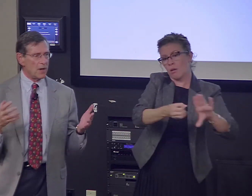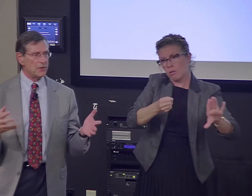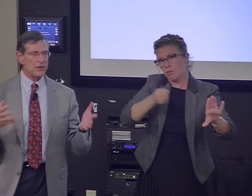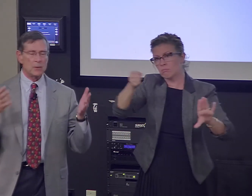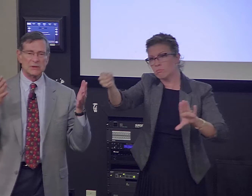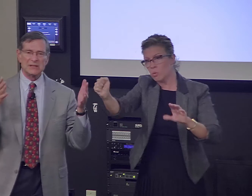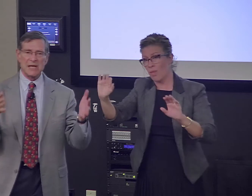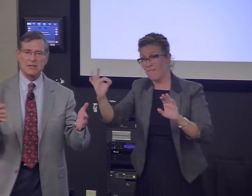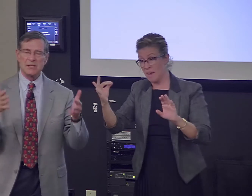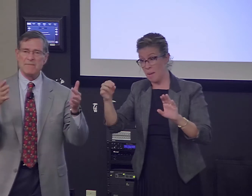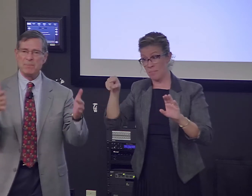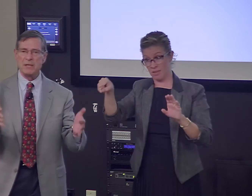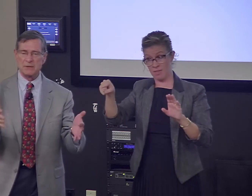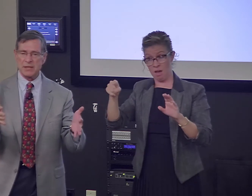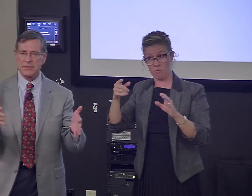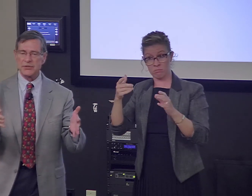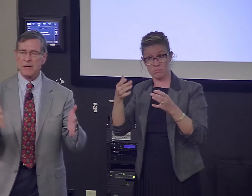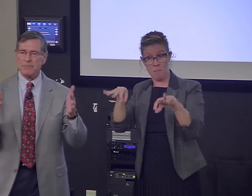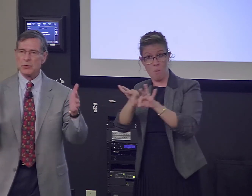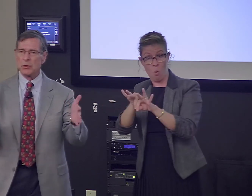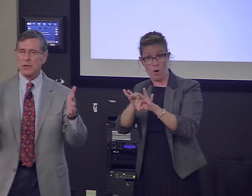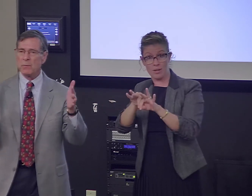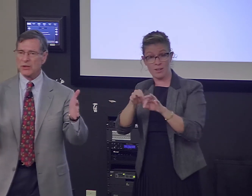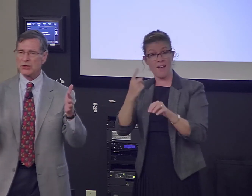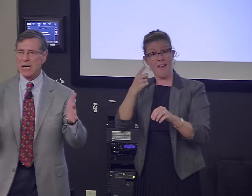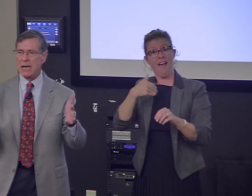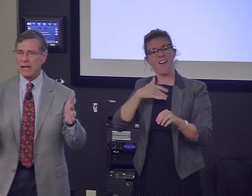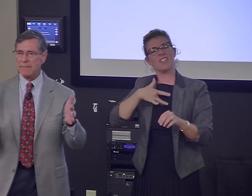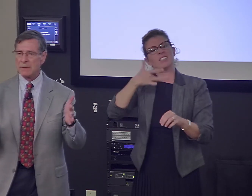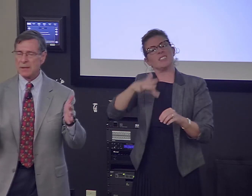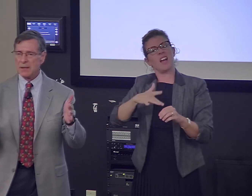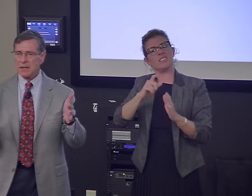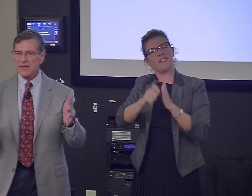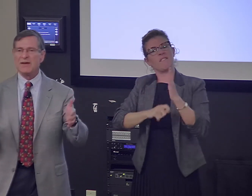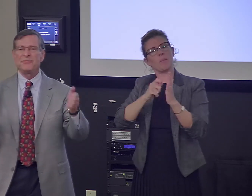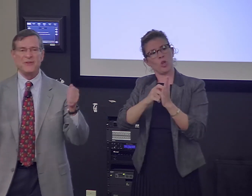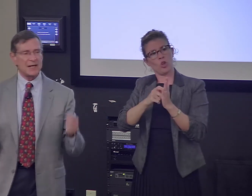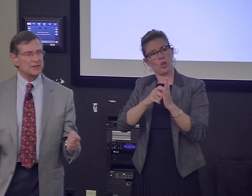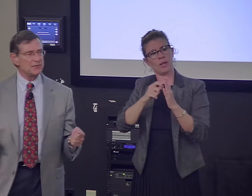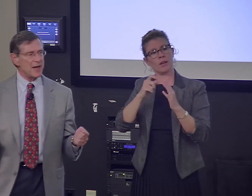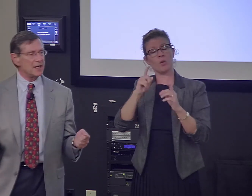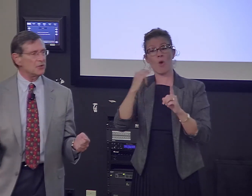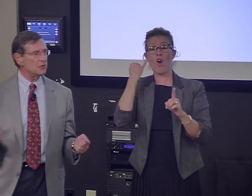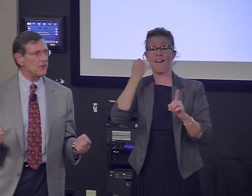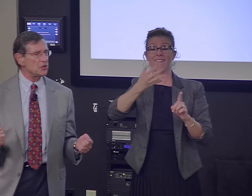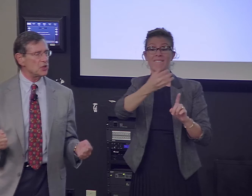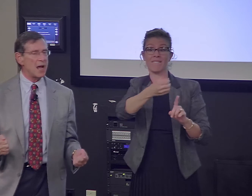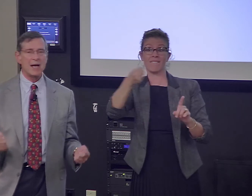whether there were sensitive periods during which time the effects of that intervention had